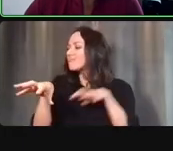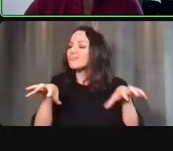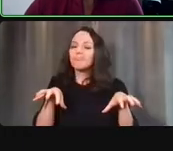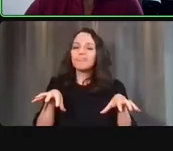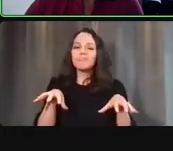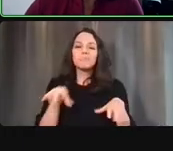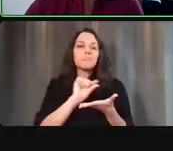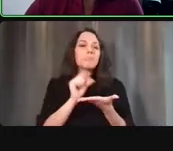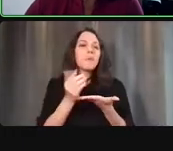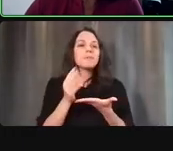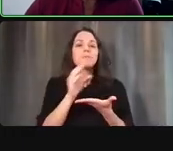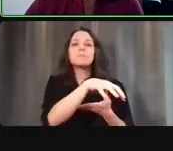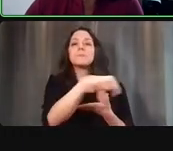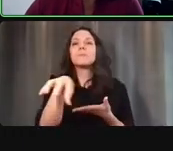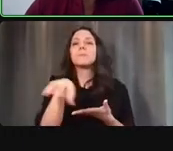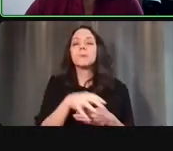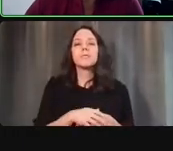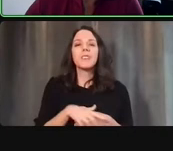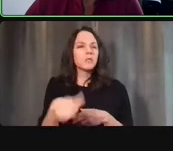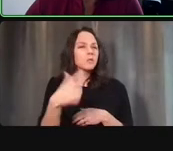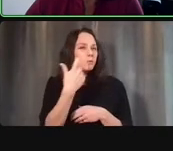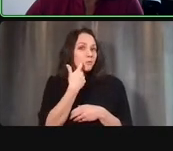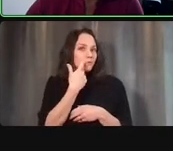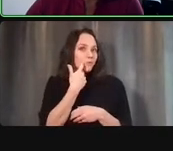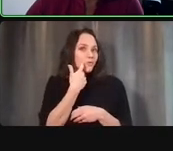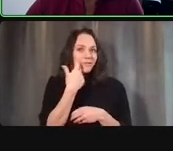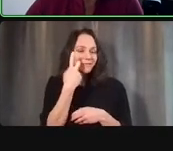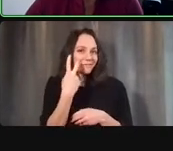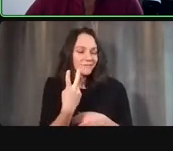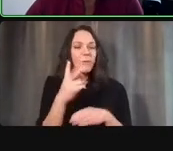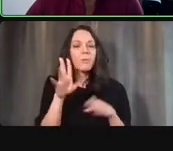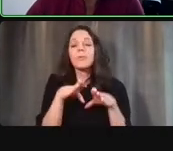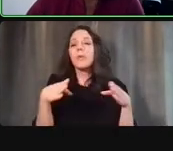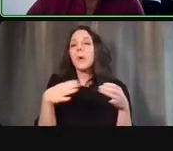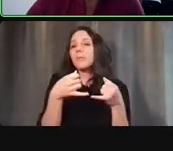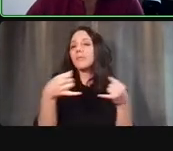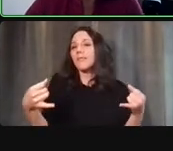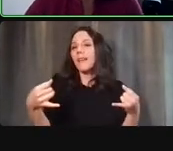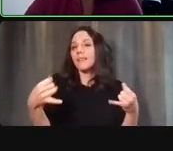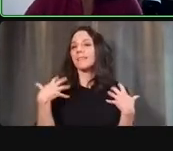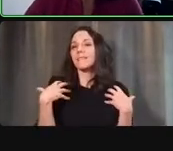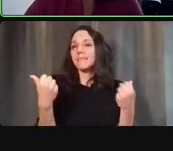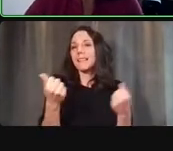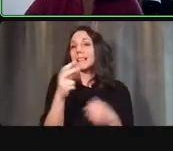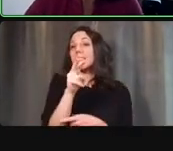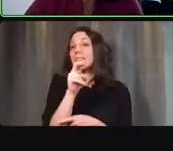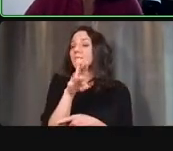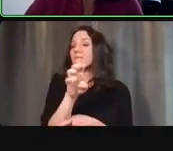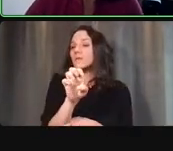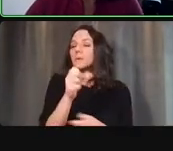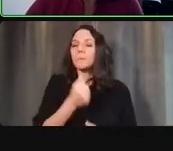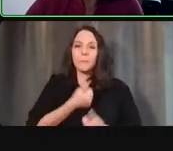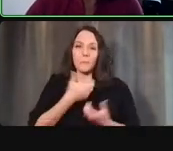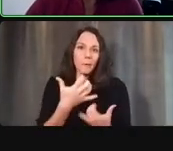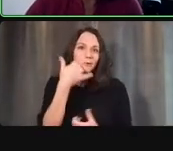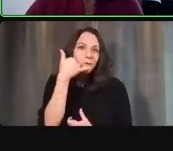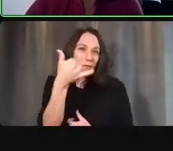And you just heard the opening line of our Healing Verse Poetry line. And it's really exciting to be here today.